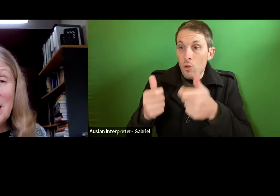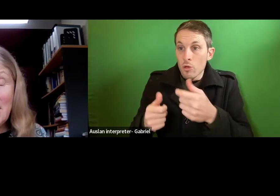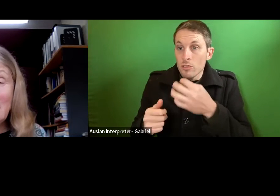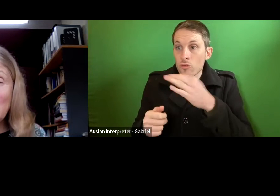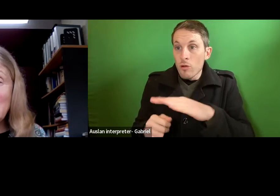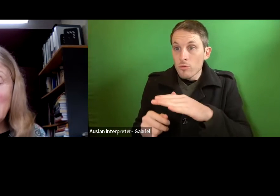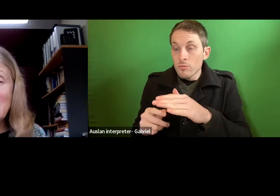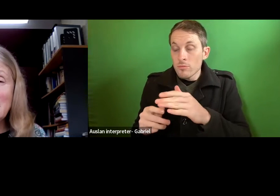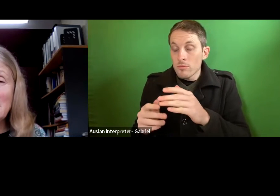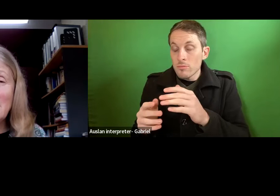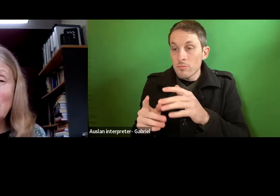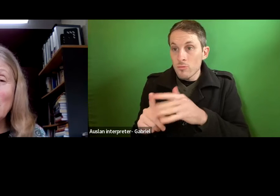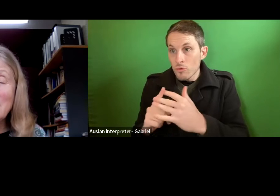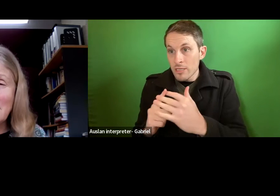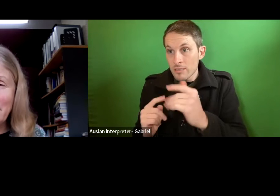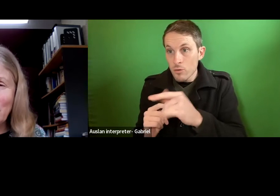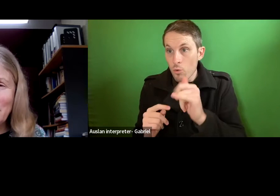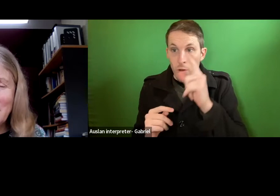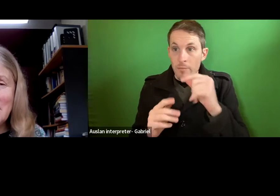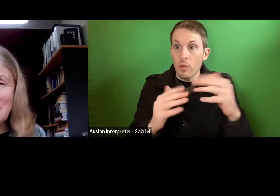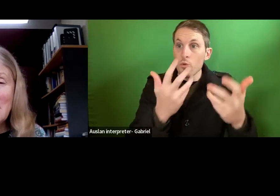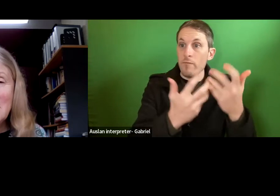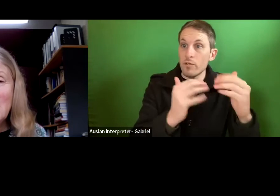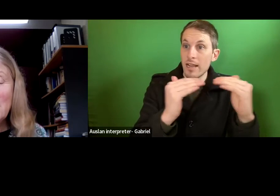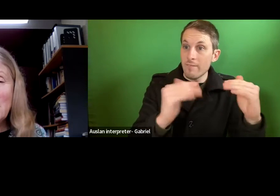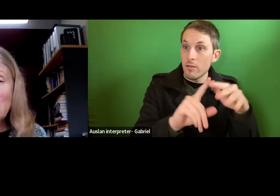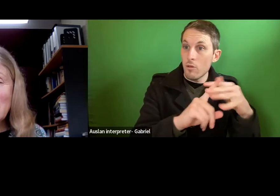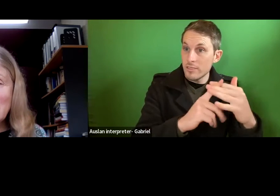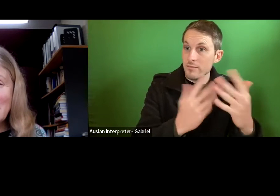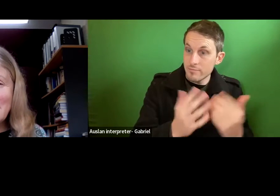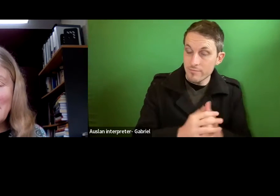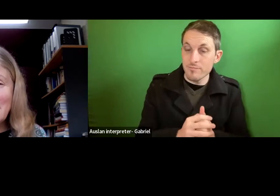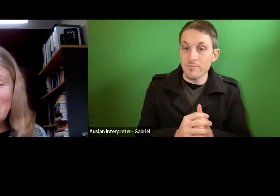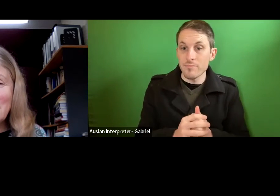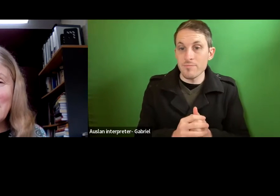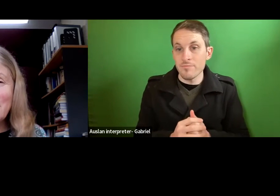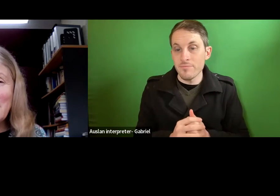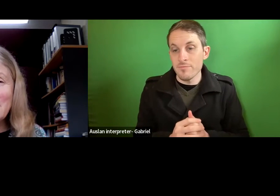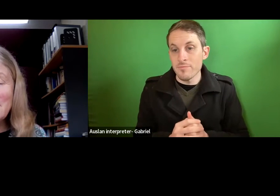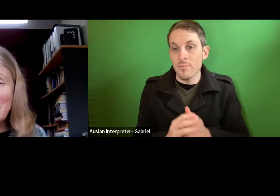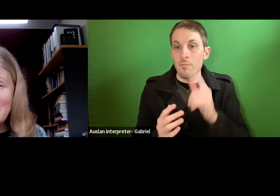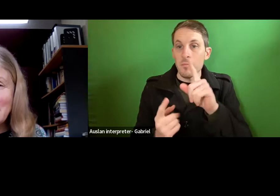it can be at a university level setting. The notion is it's designed around data